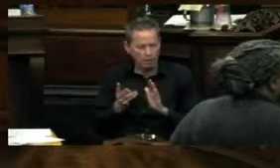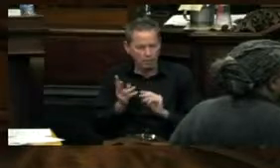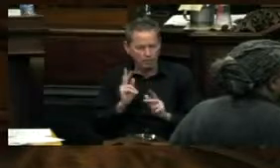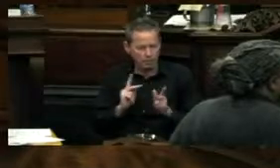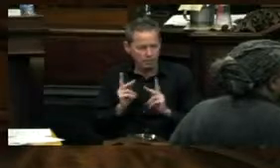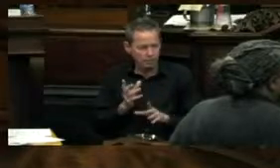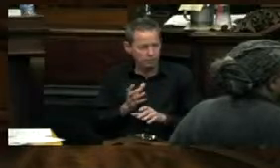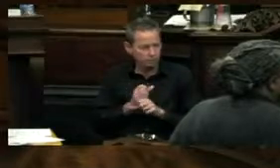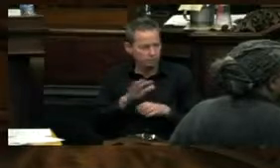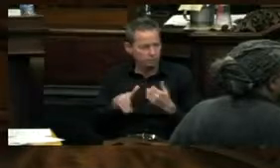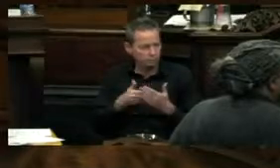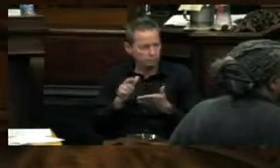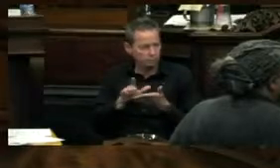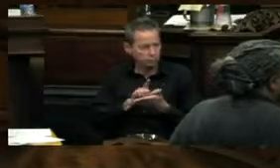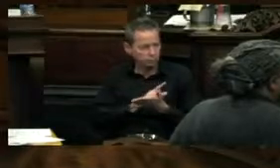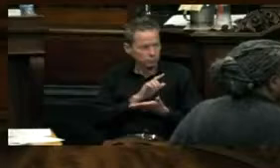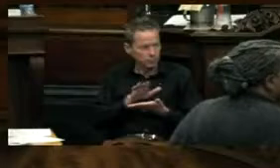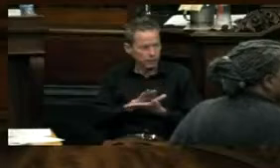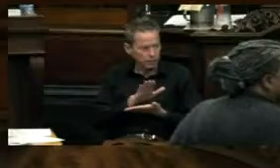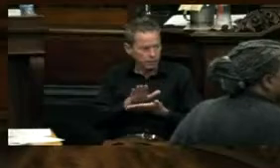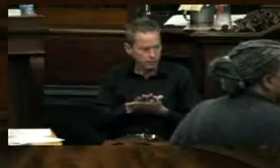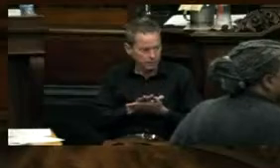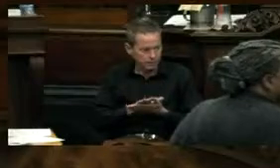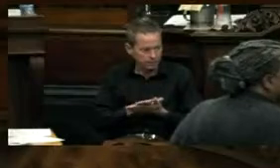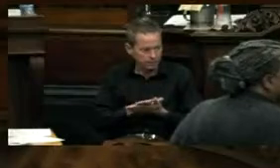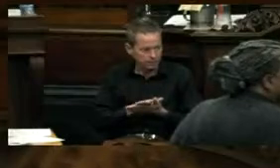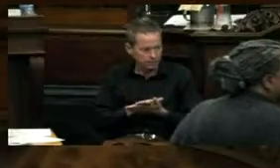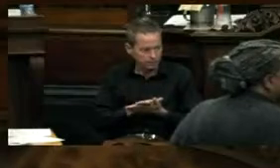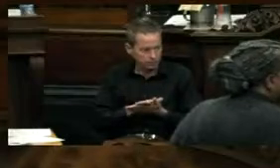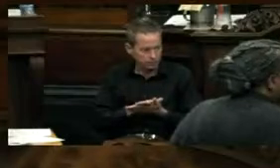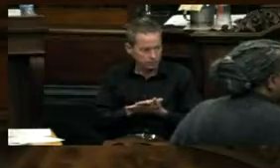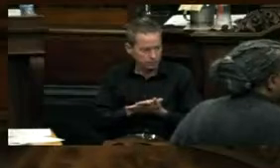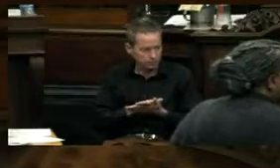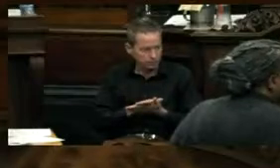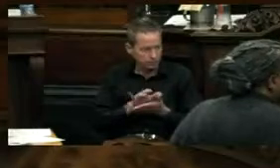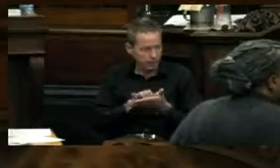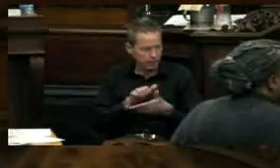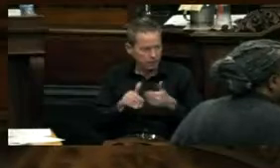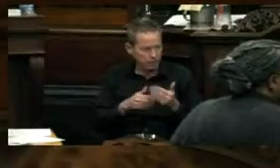this council had to appoint a